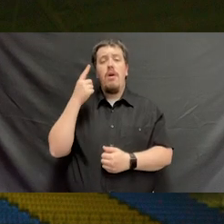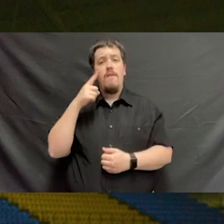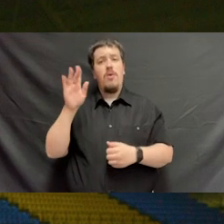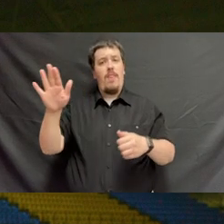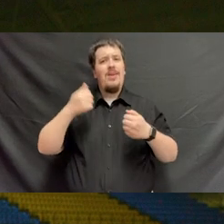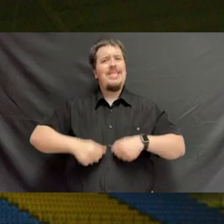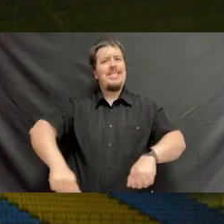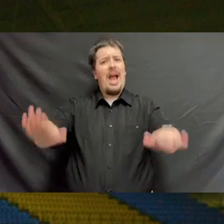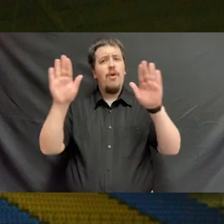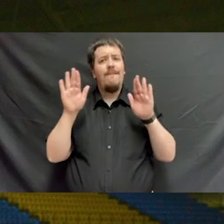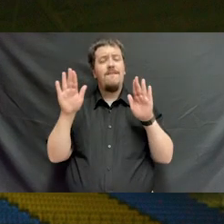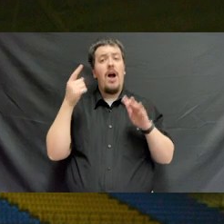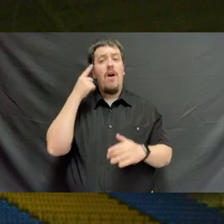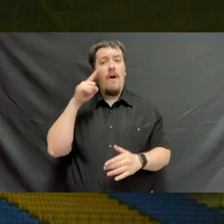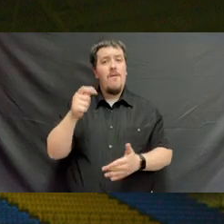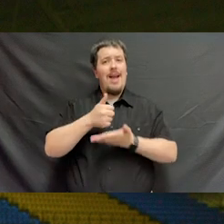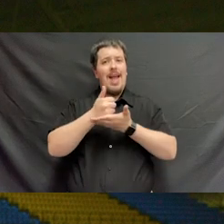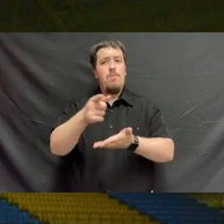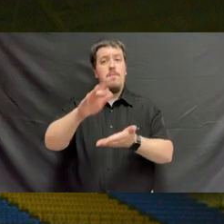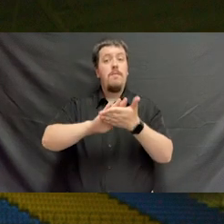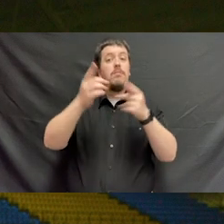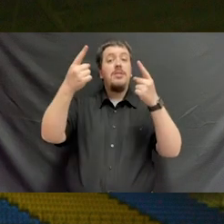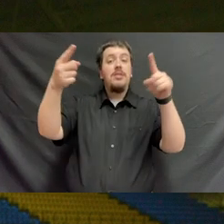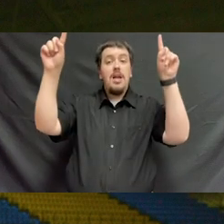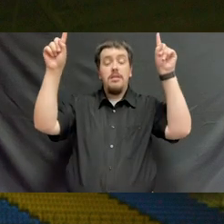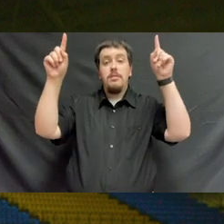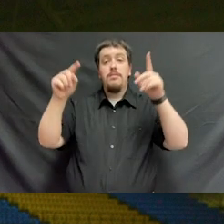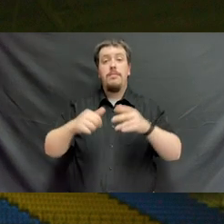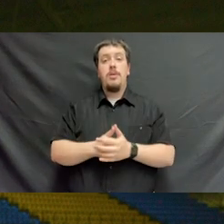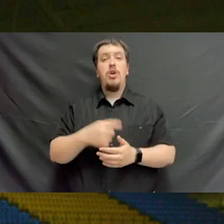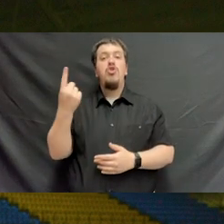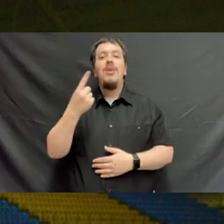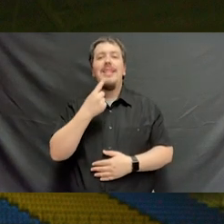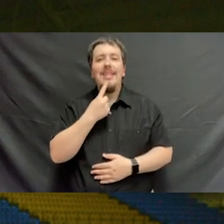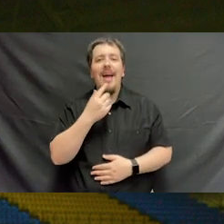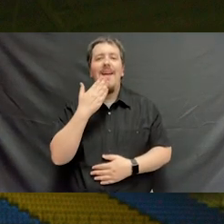that they made to make your success possible. Just say thanks.